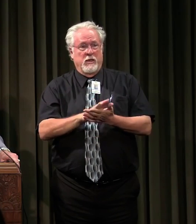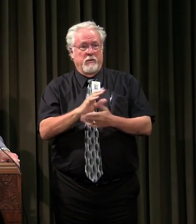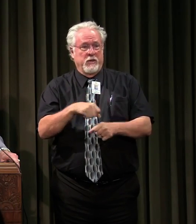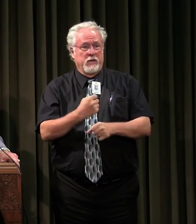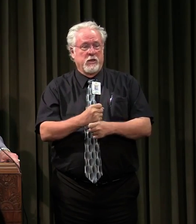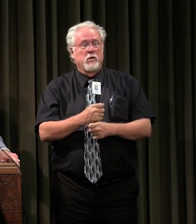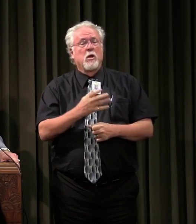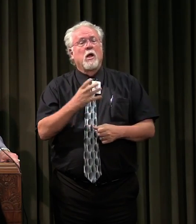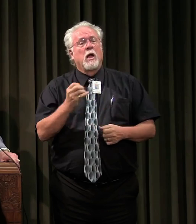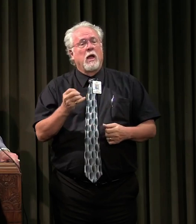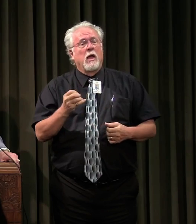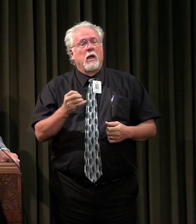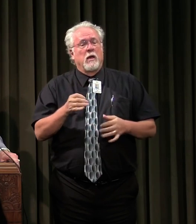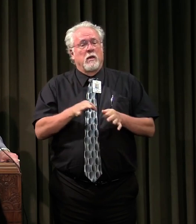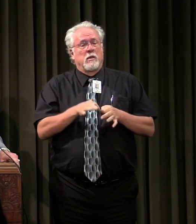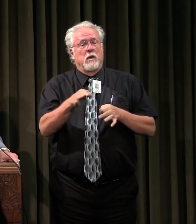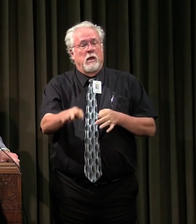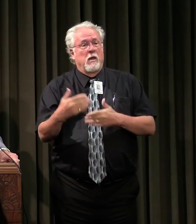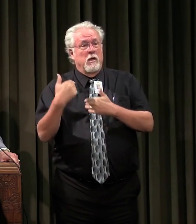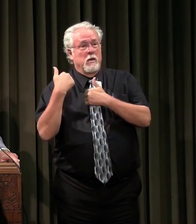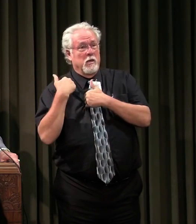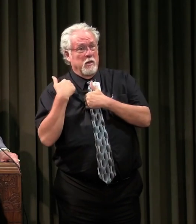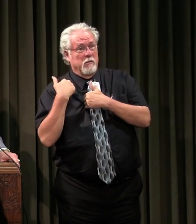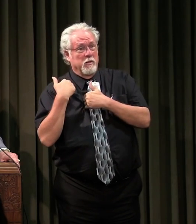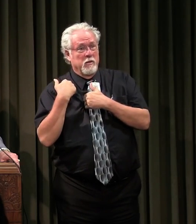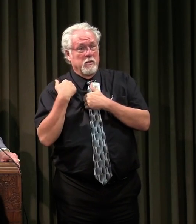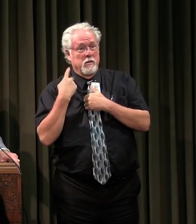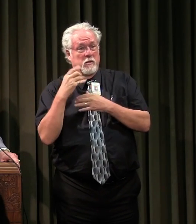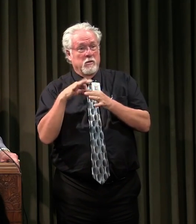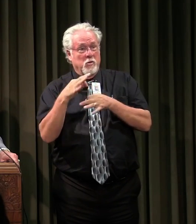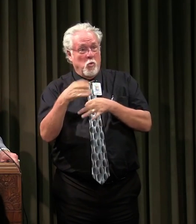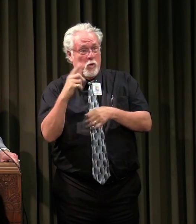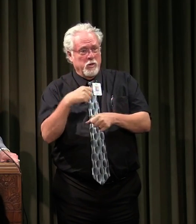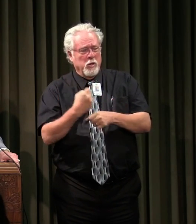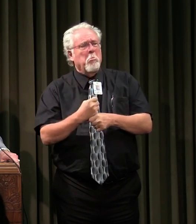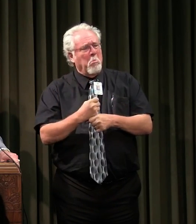delaying the accountability by year makes sense and that's something that we